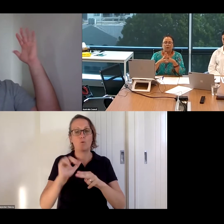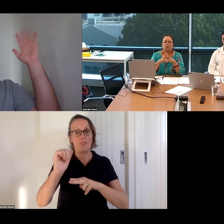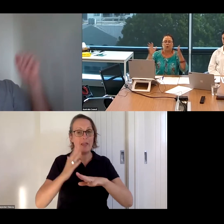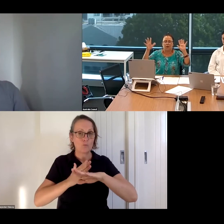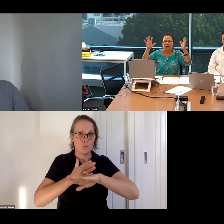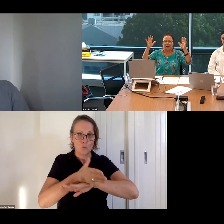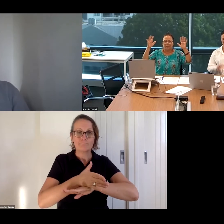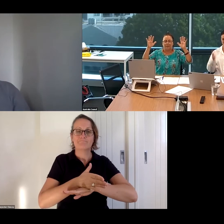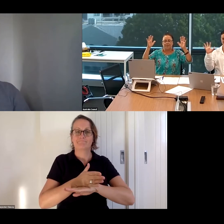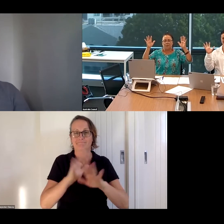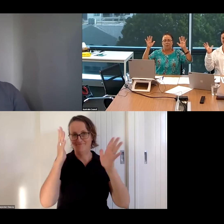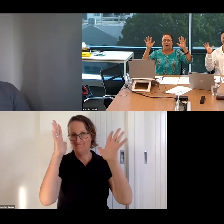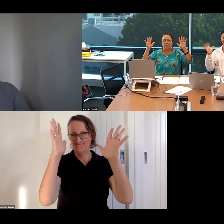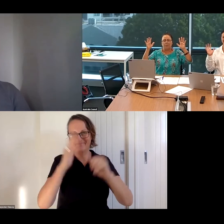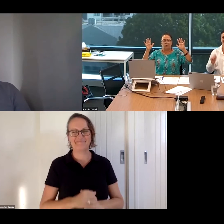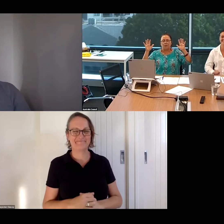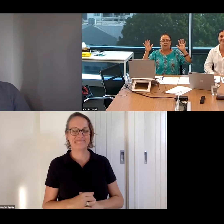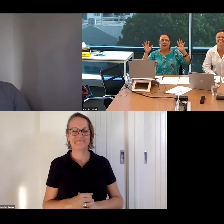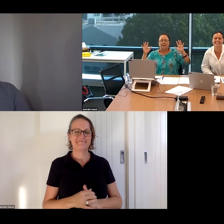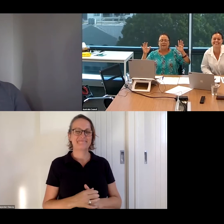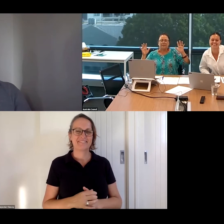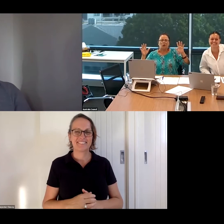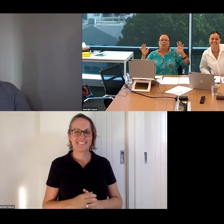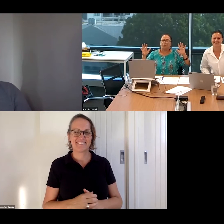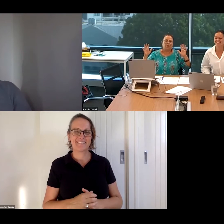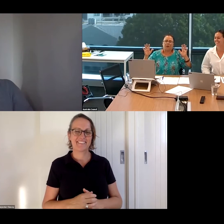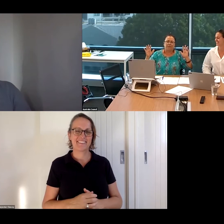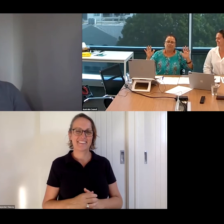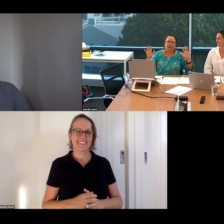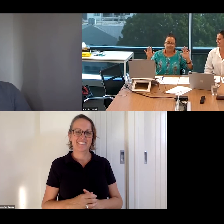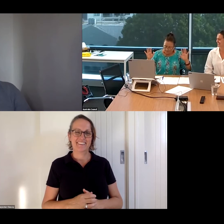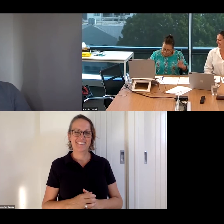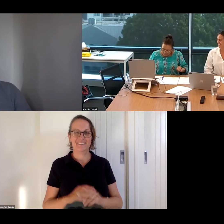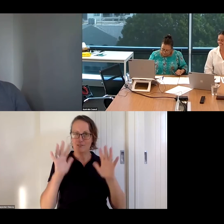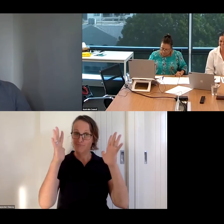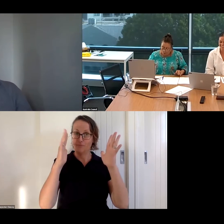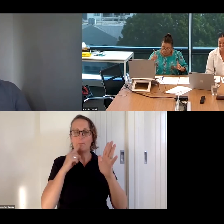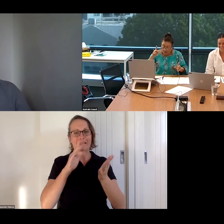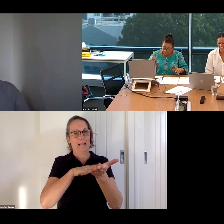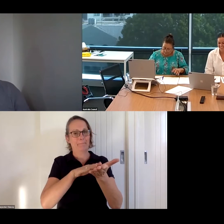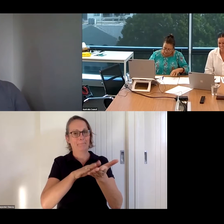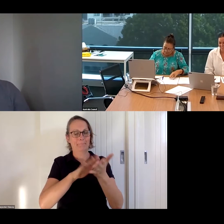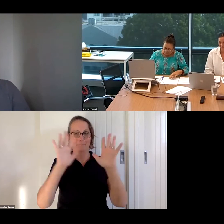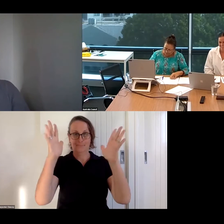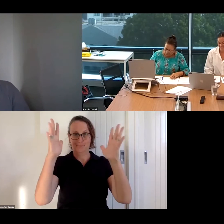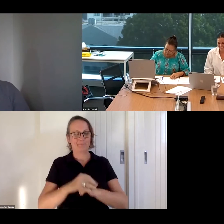work. That's a round of applause, not we don't have the shakes. Well, we might, but not for now.